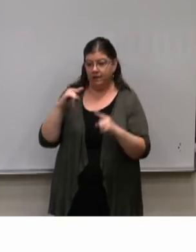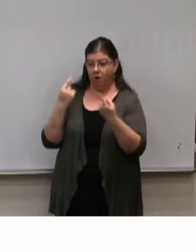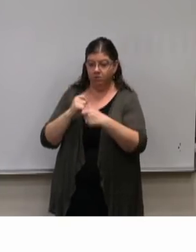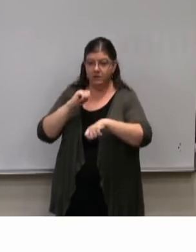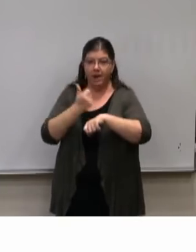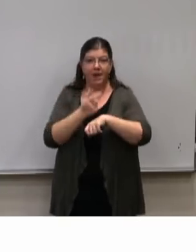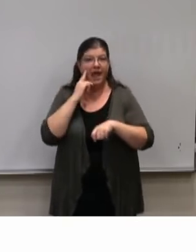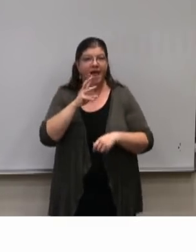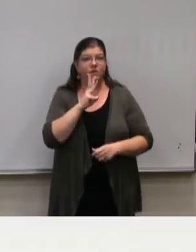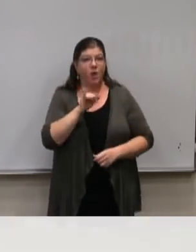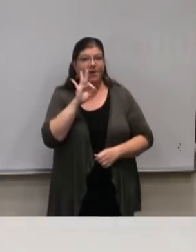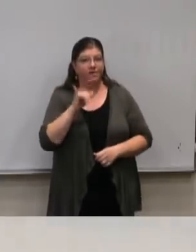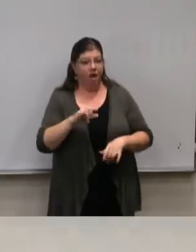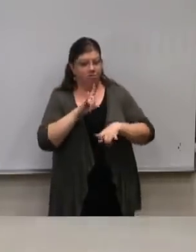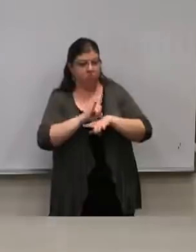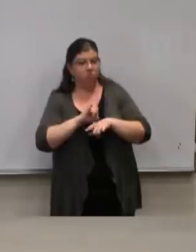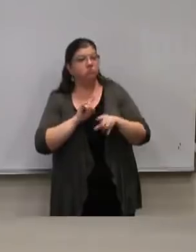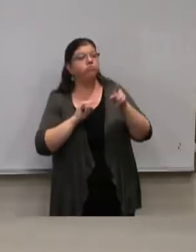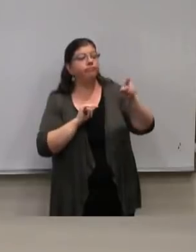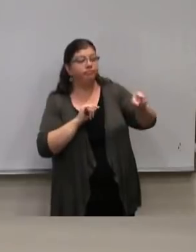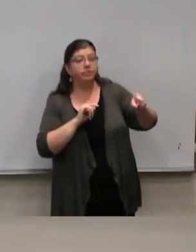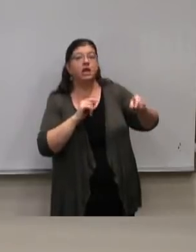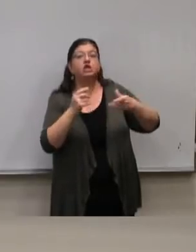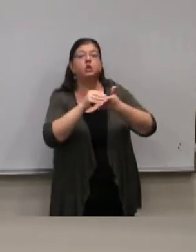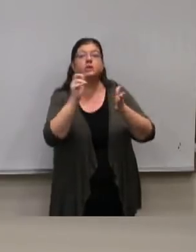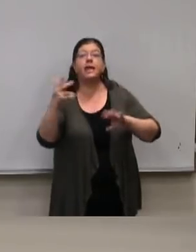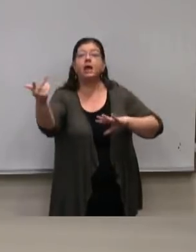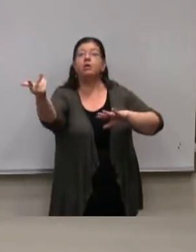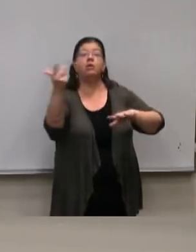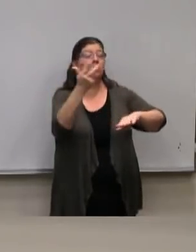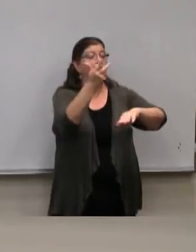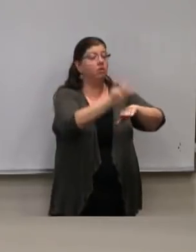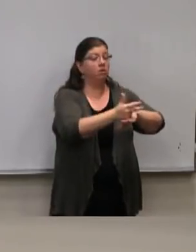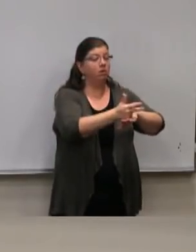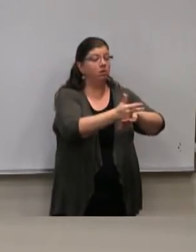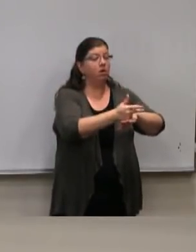up so the students can come sit in the parking lot and work on their computers.